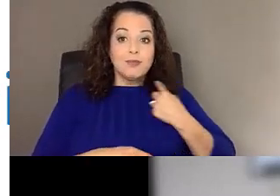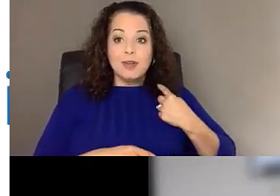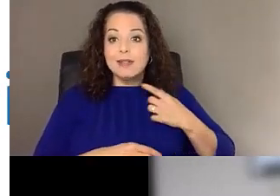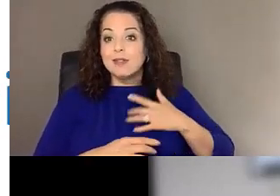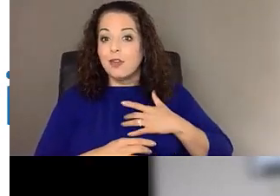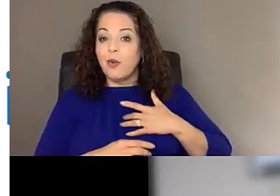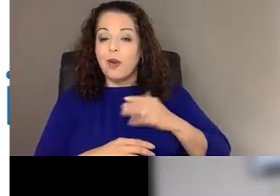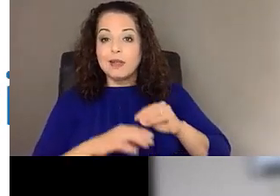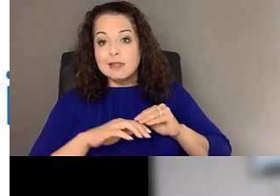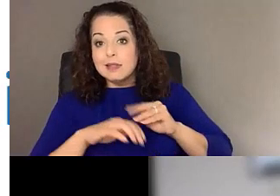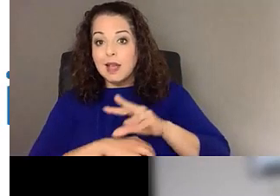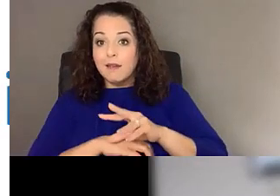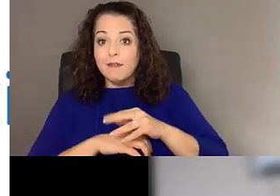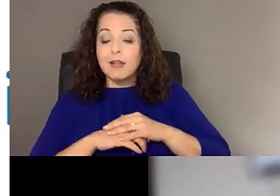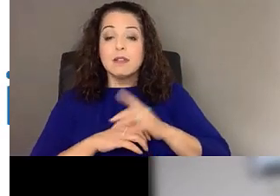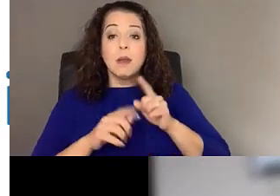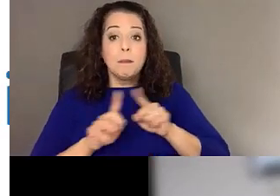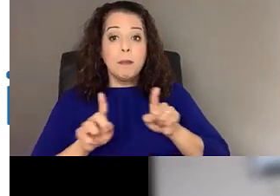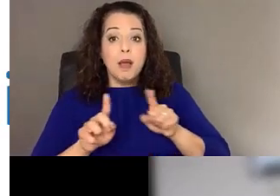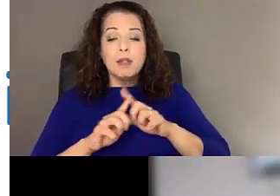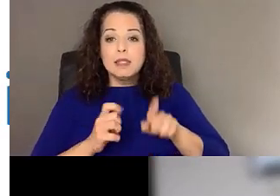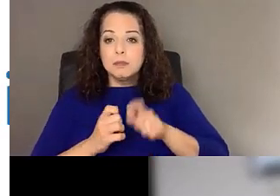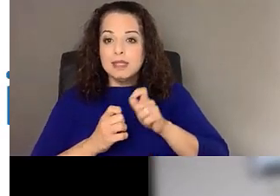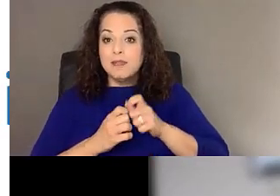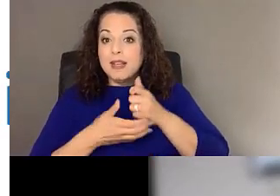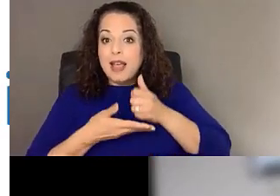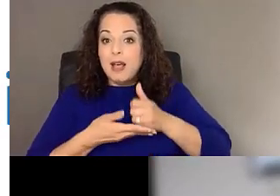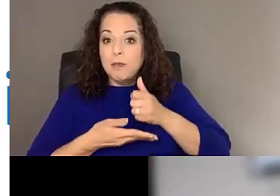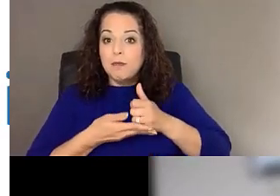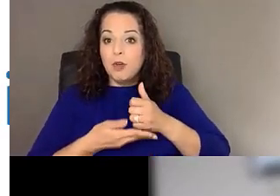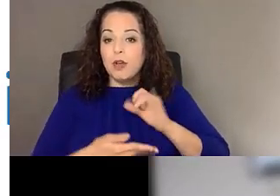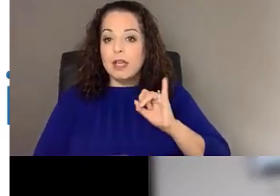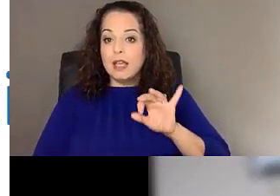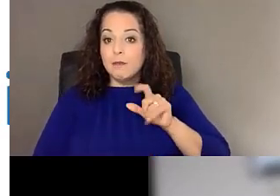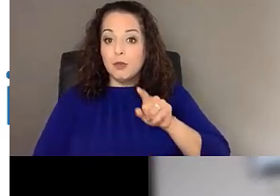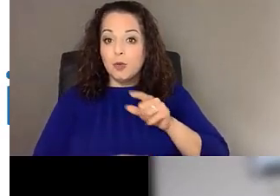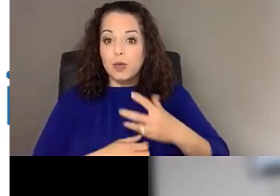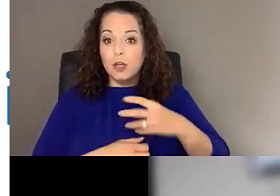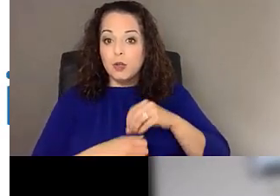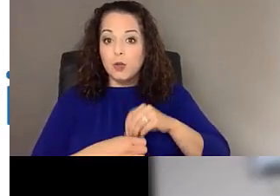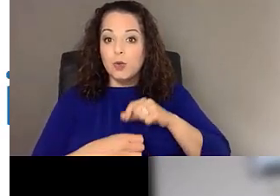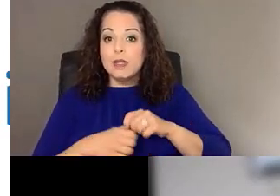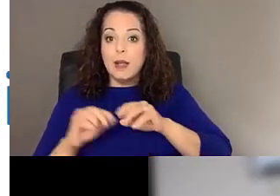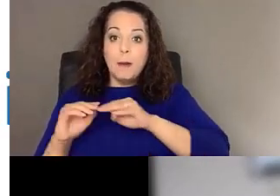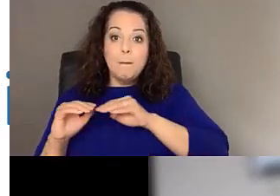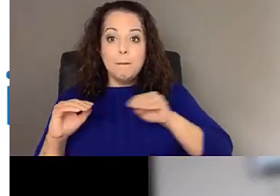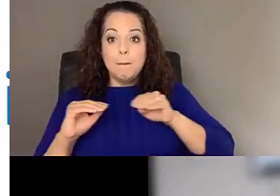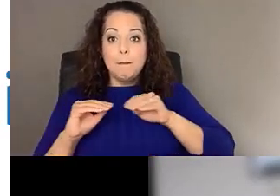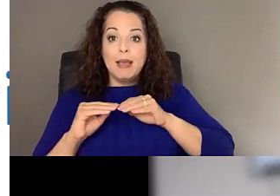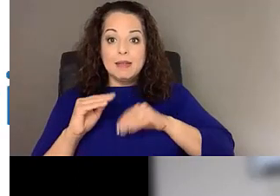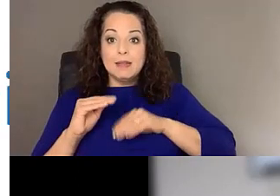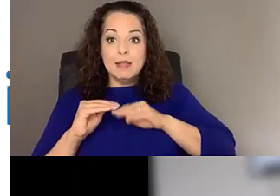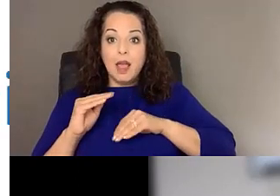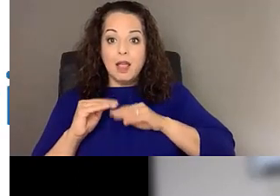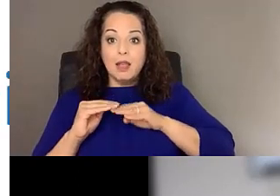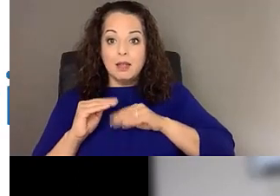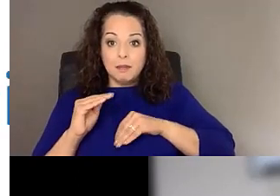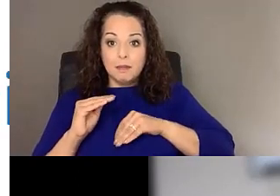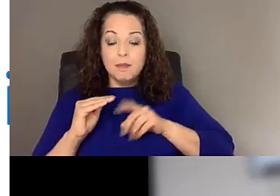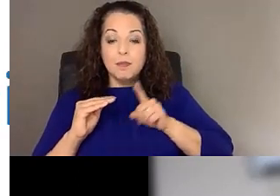But they're particularly helpful if you include a baseline risk with numerators and denominators.